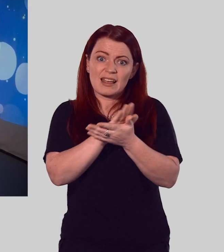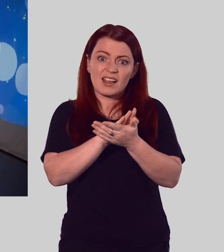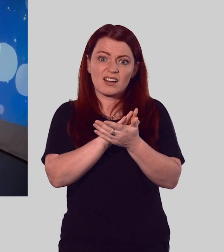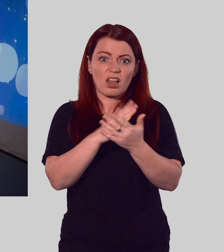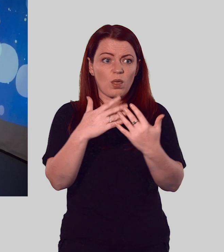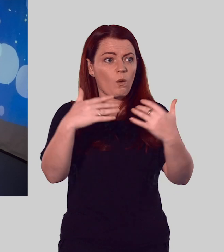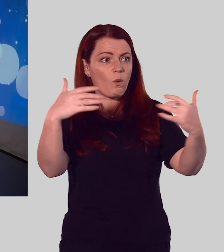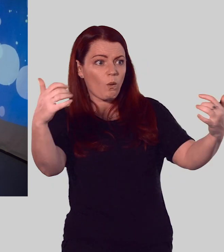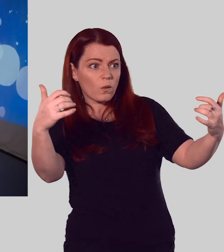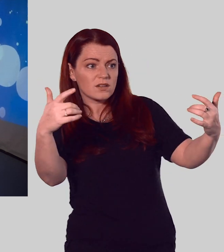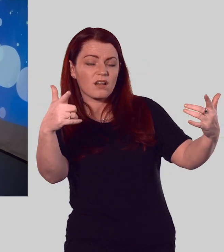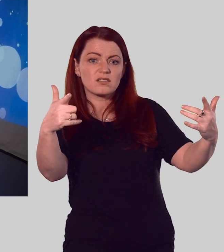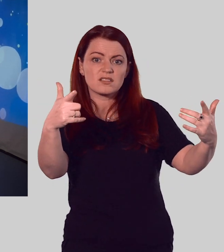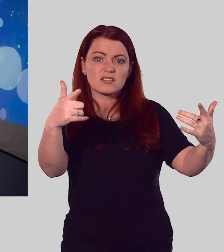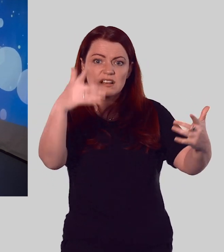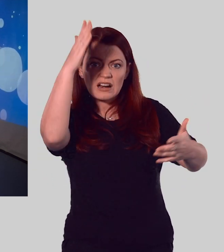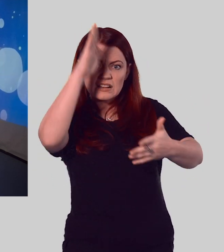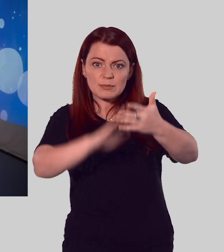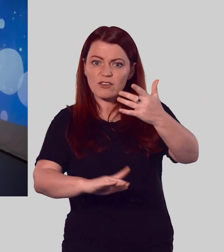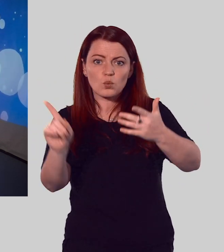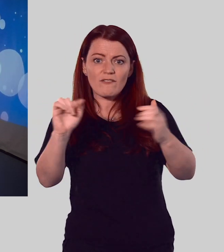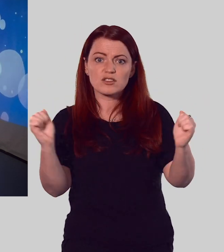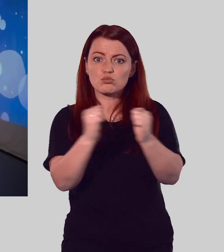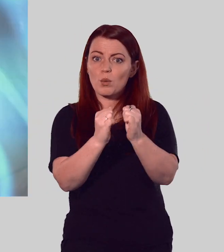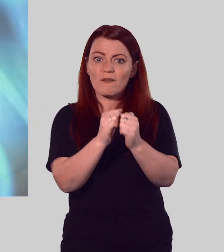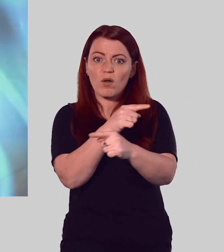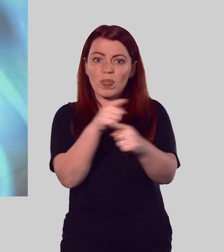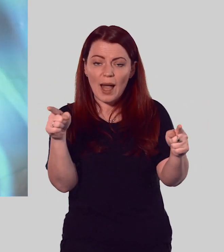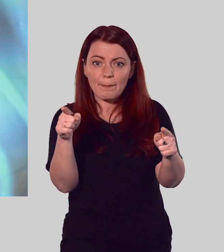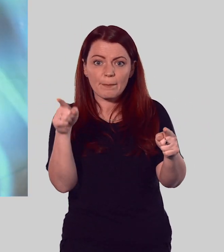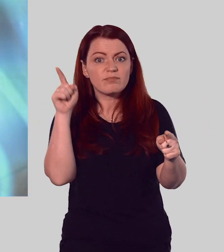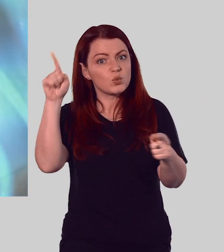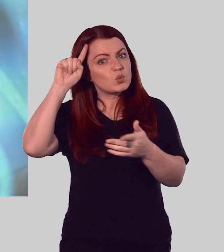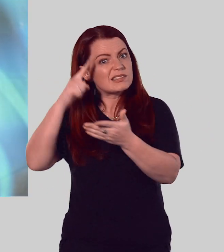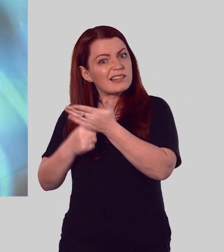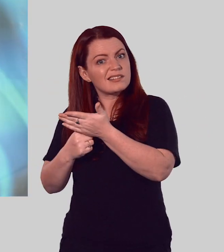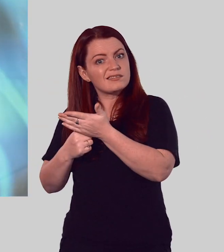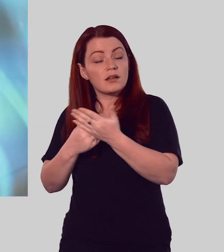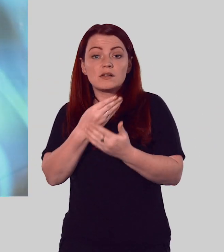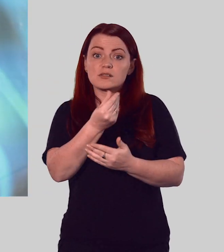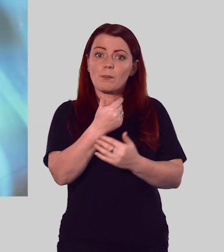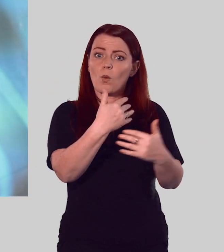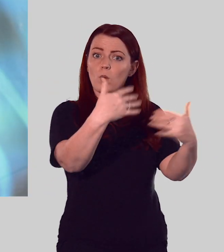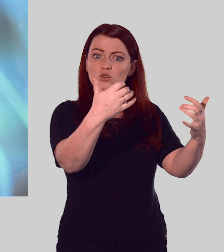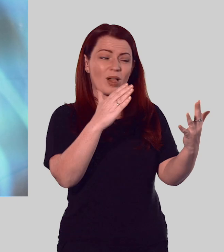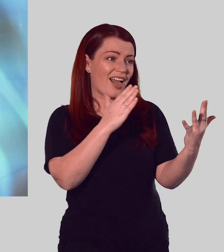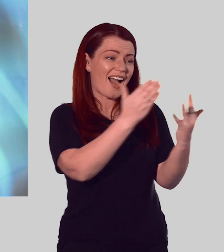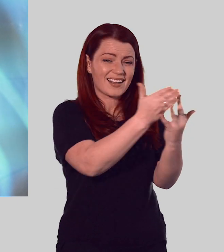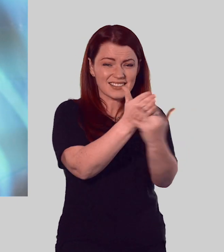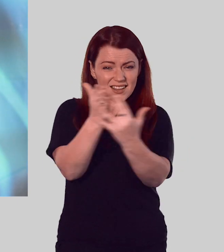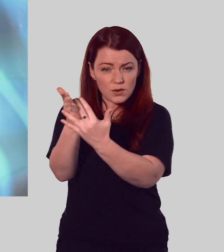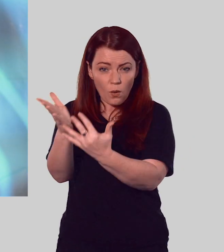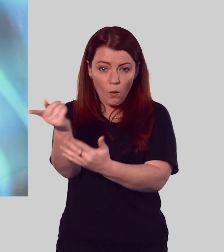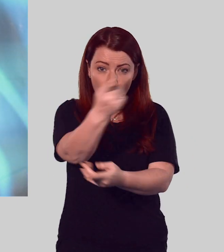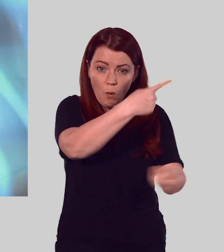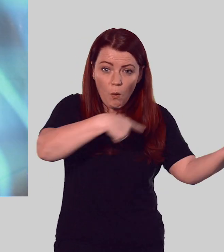experience in whatever way is appropriate to them. Some audiences will access all the platforms and digest all the content,